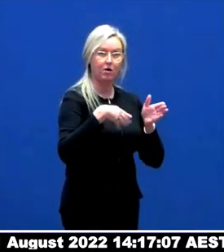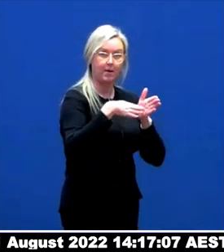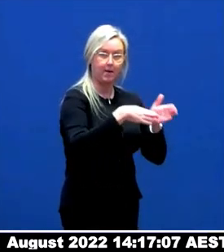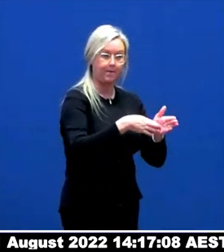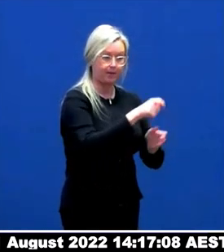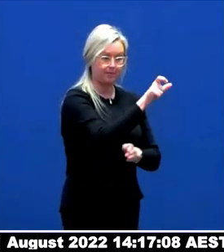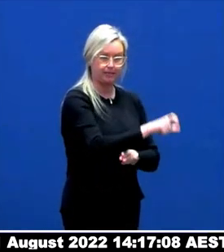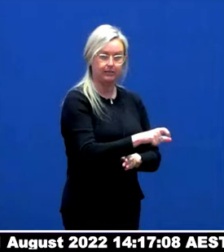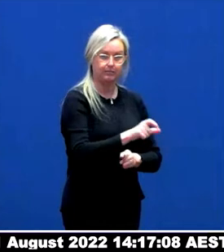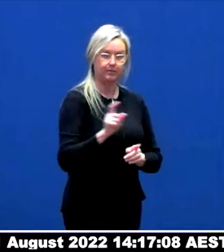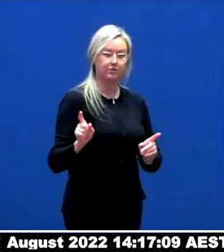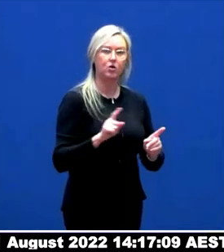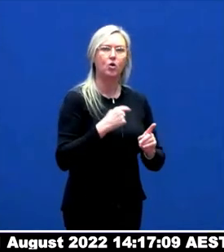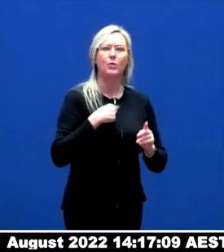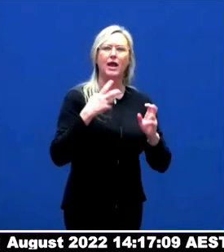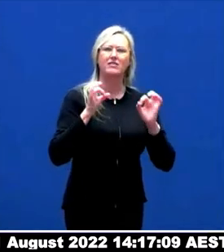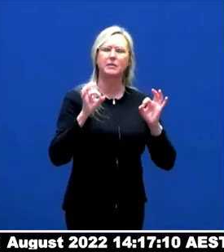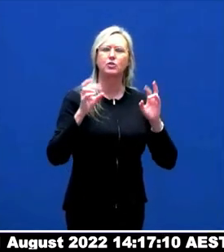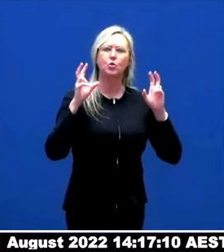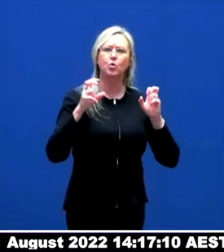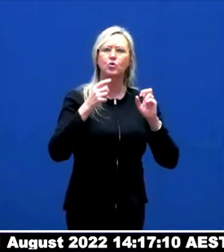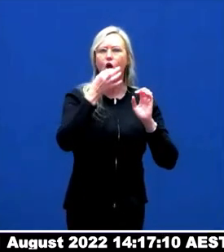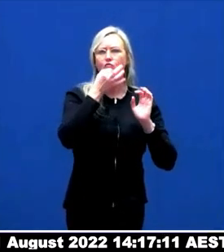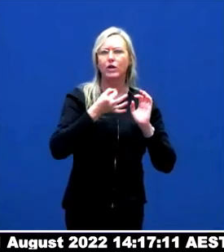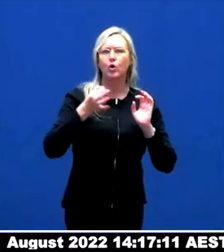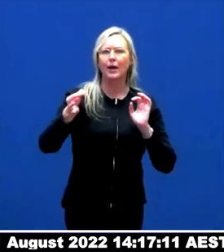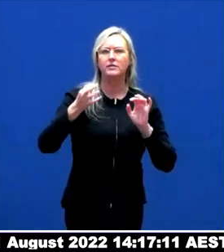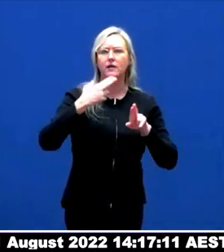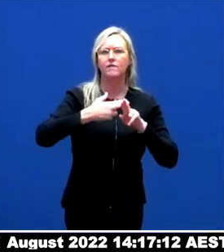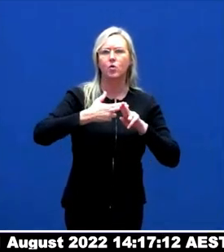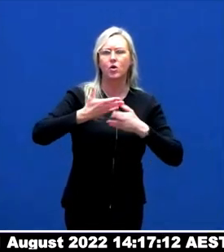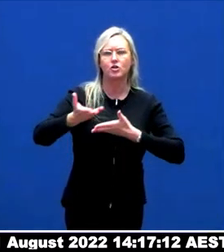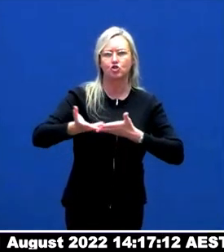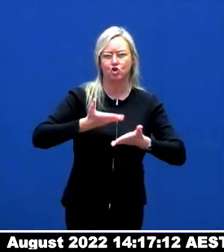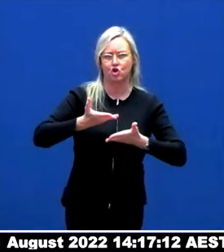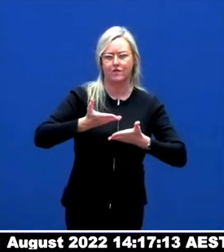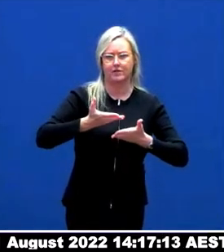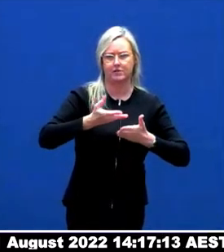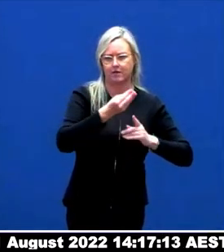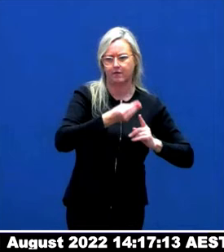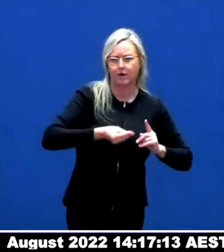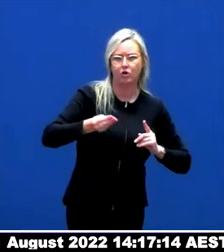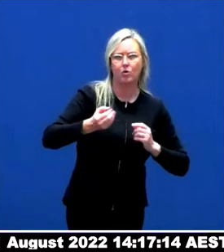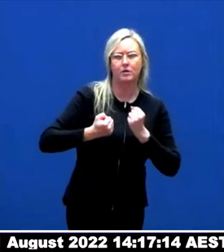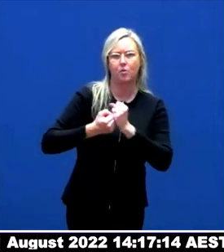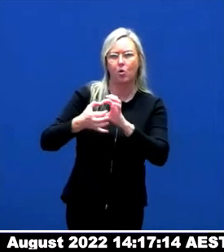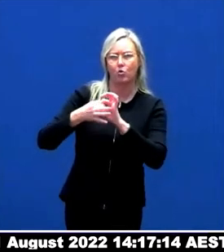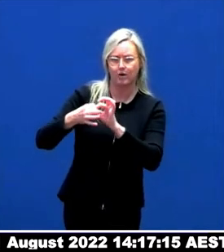send what we call a request for service. So, that goes out to the support coordinator and lists and identifies - identifies what